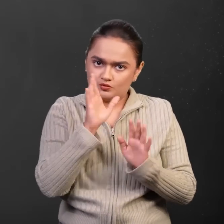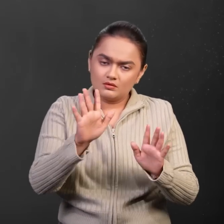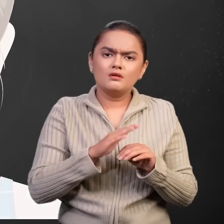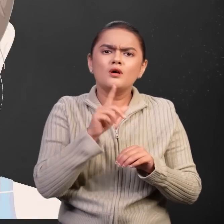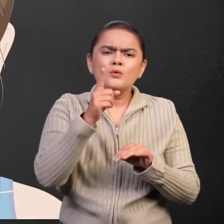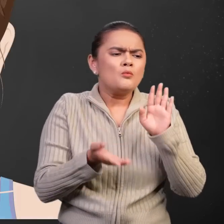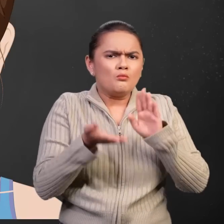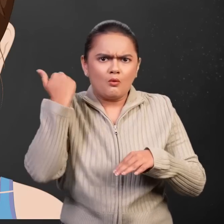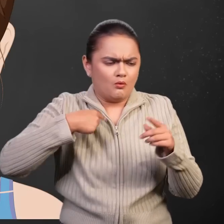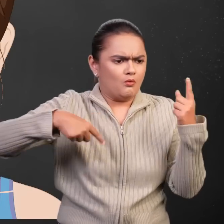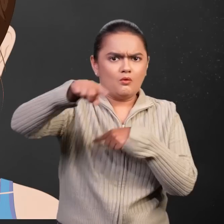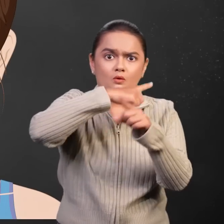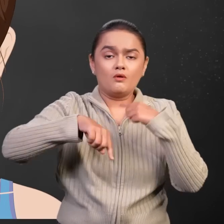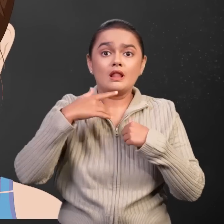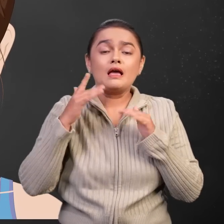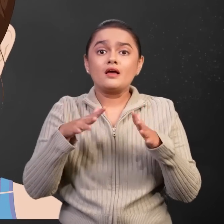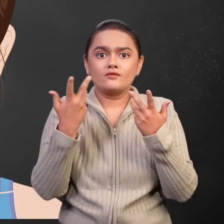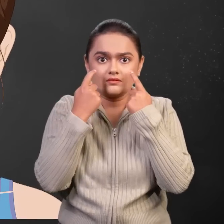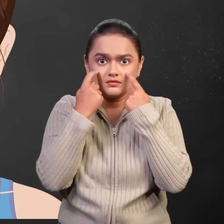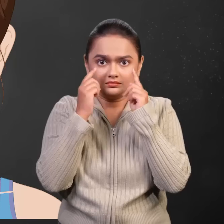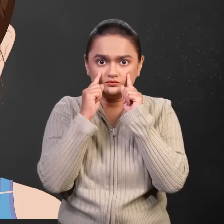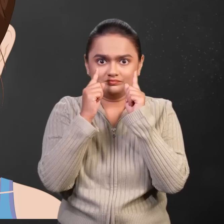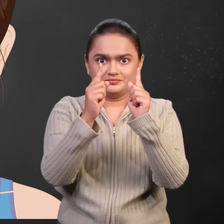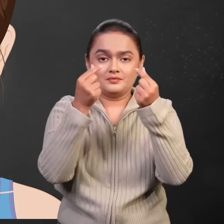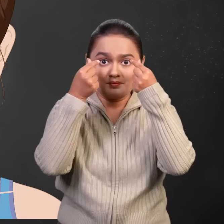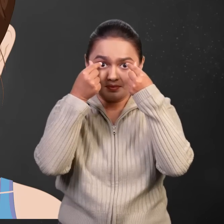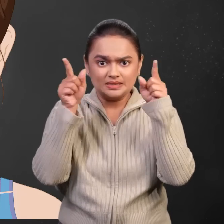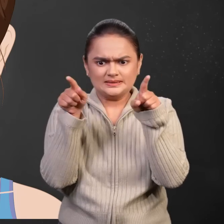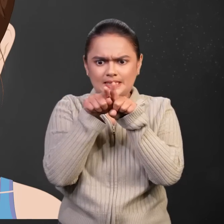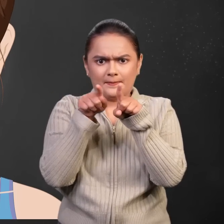For the most part, most of us look straight ahead, and both our eyes